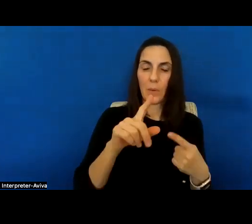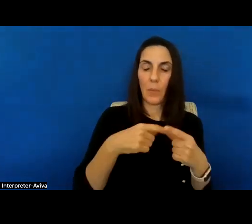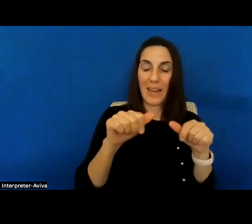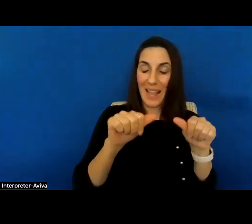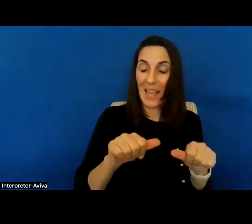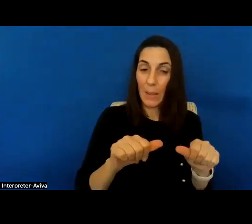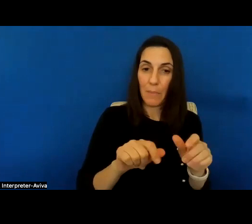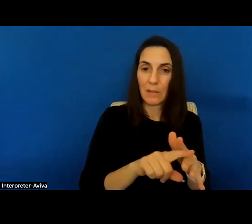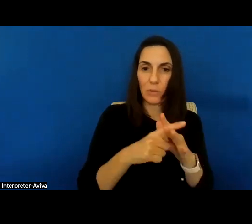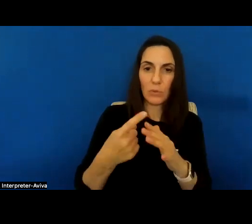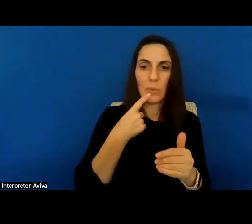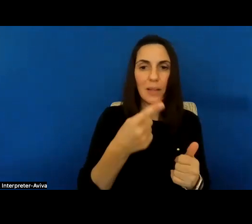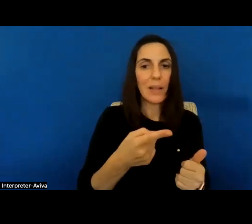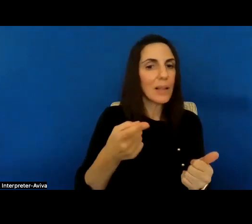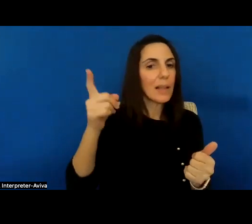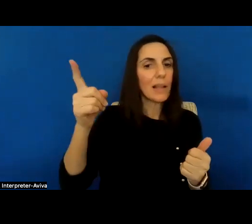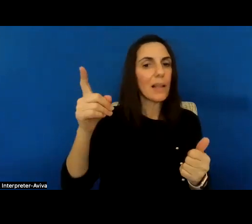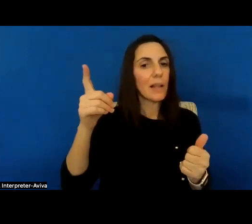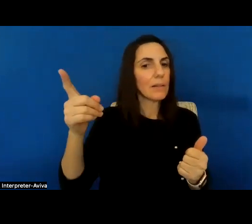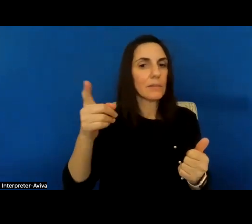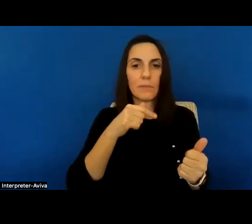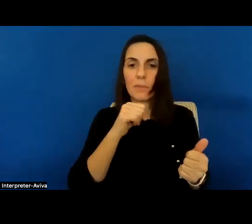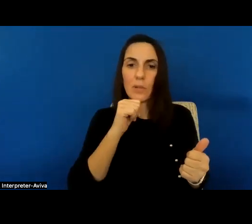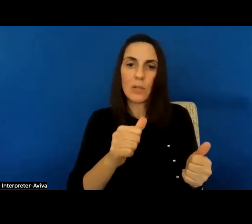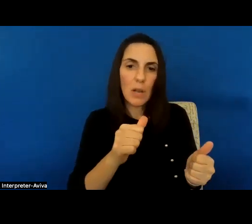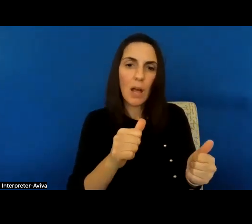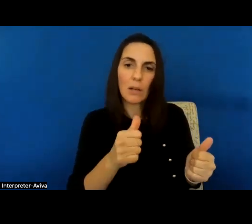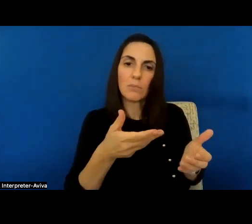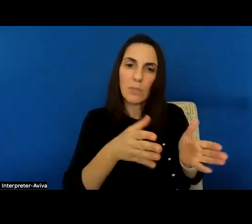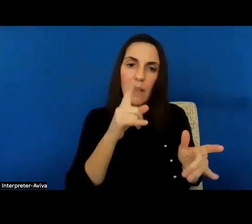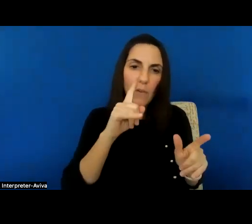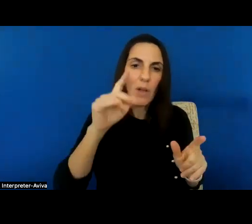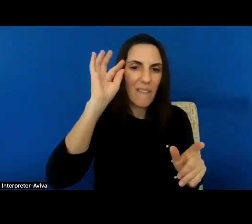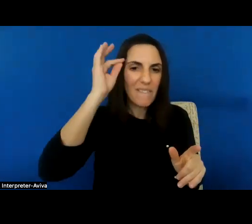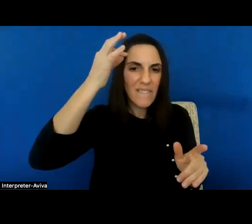federally means tested program limits. 11:31:10 So a federally means tested. So it's